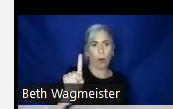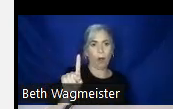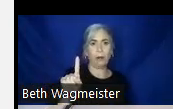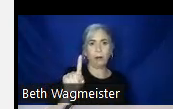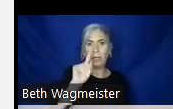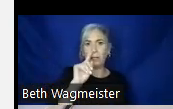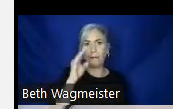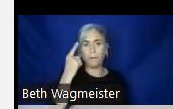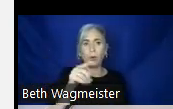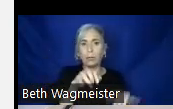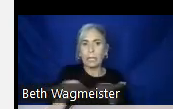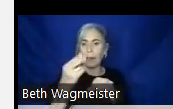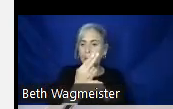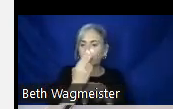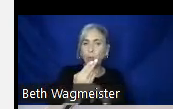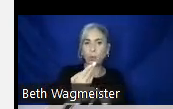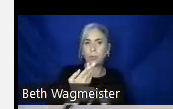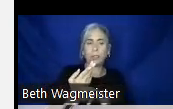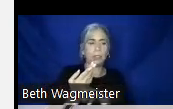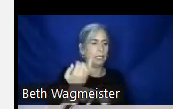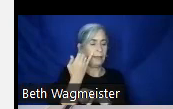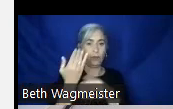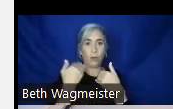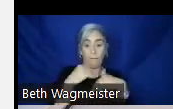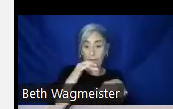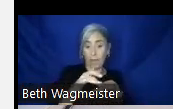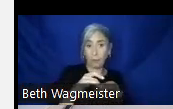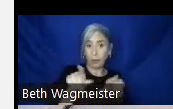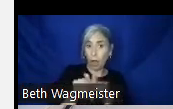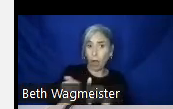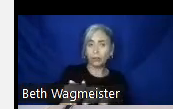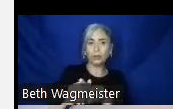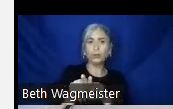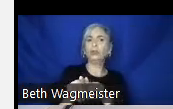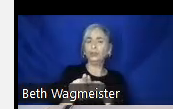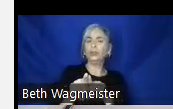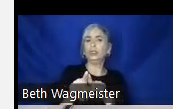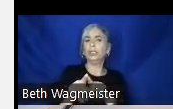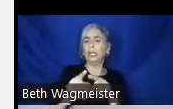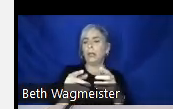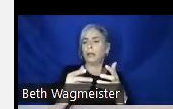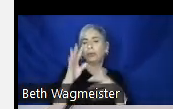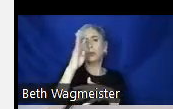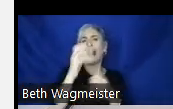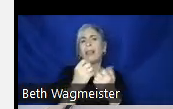for common use cases. If you have those available, you can also drive a lot of accessibility through